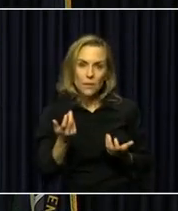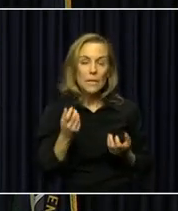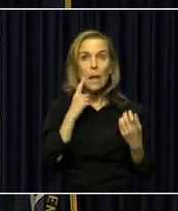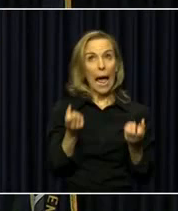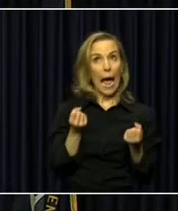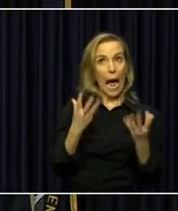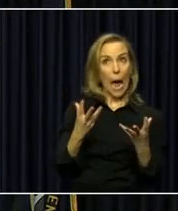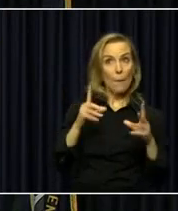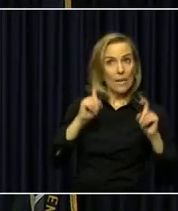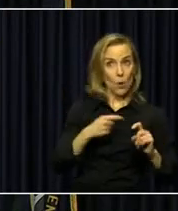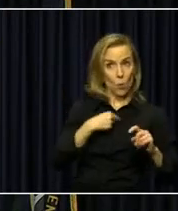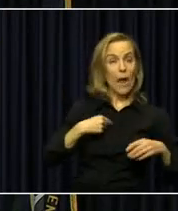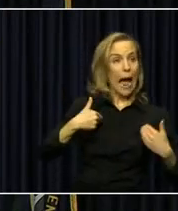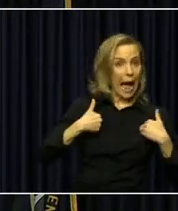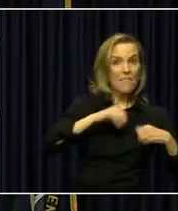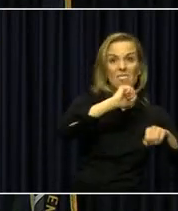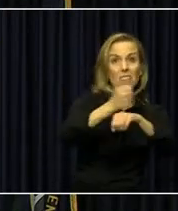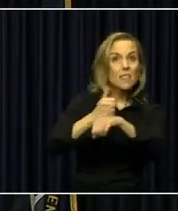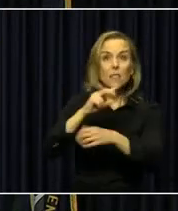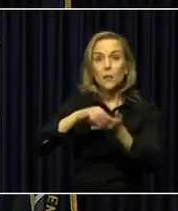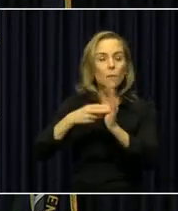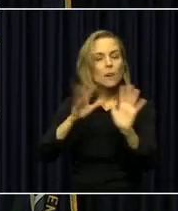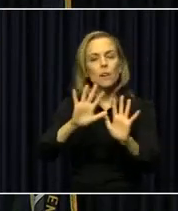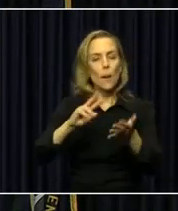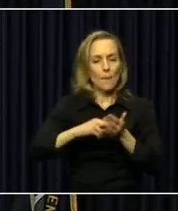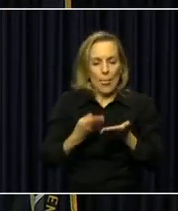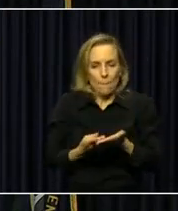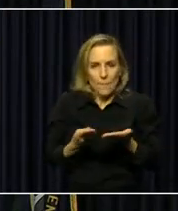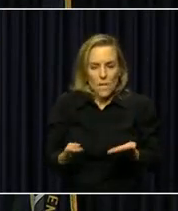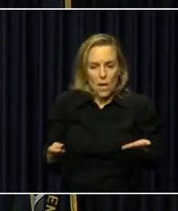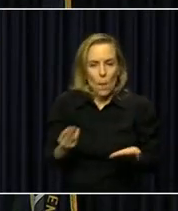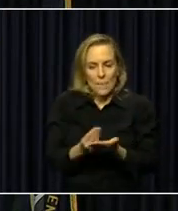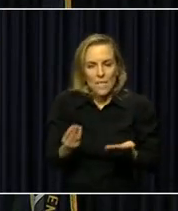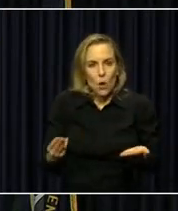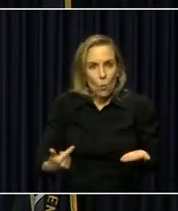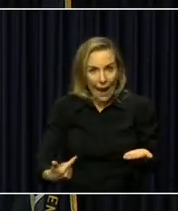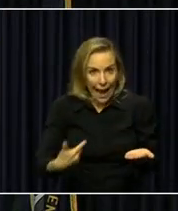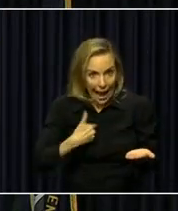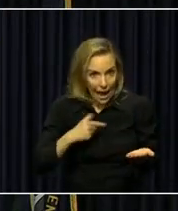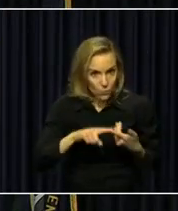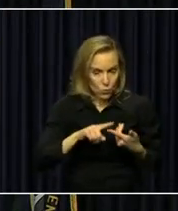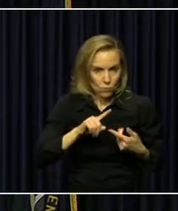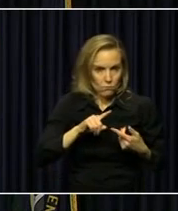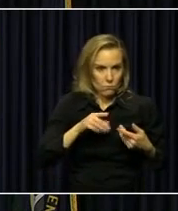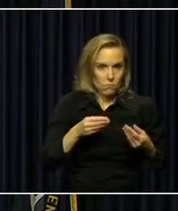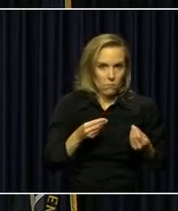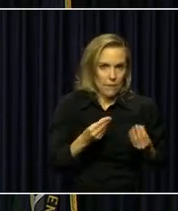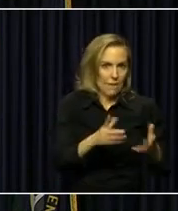PERSONAL PROTECTIVE EQUIPMENT, WE'RE WORKING ON THAT EVERY DAY.